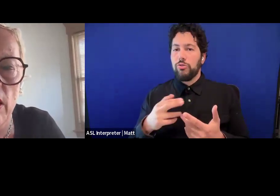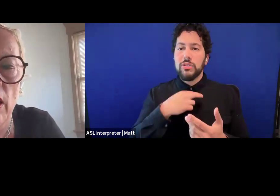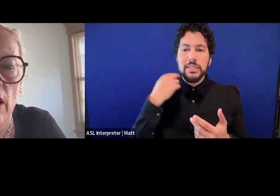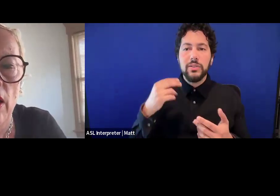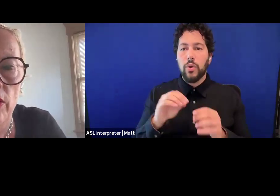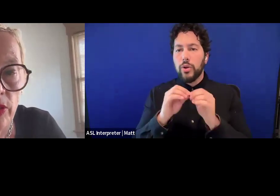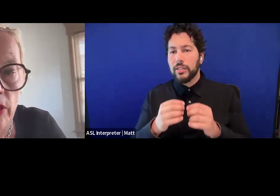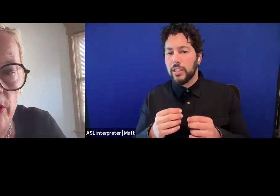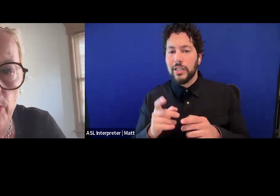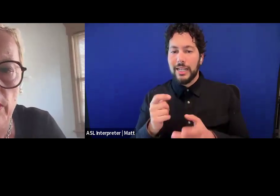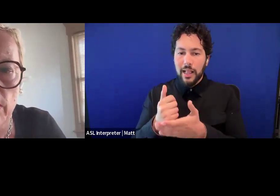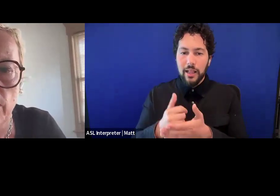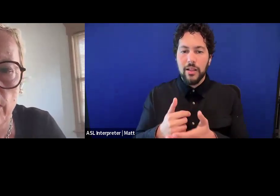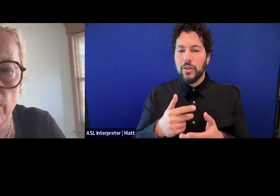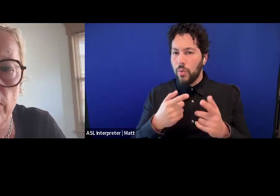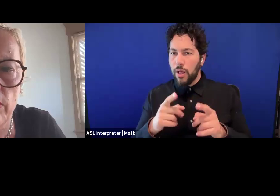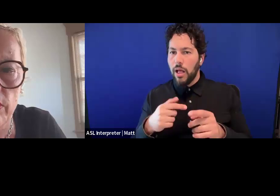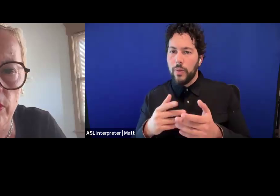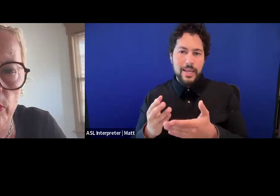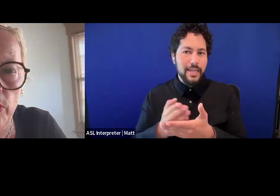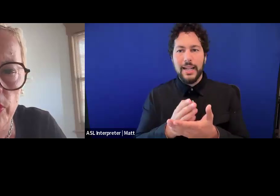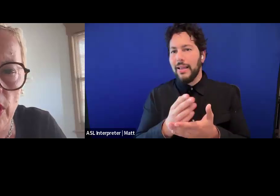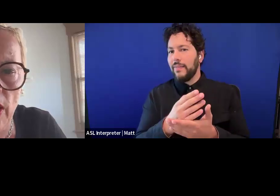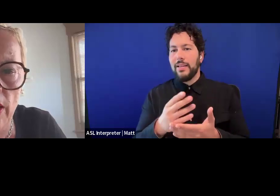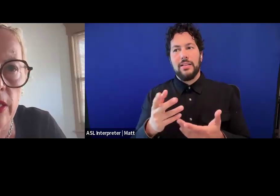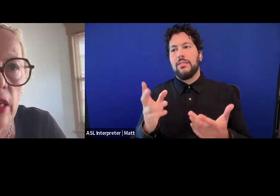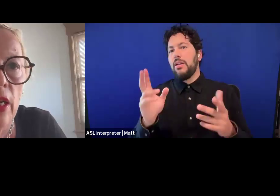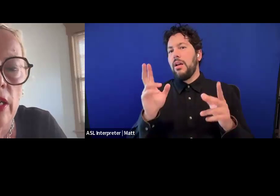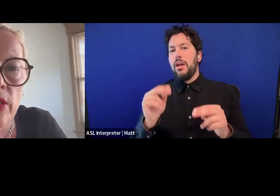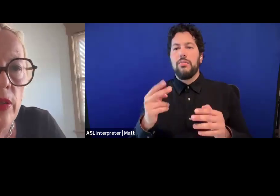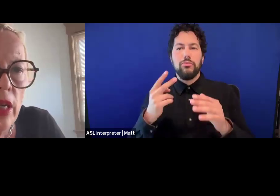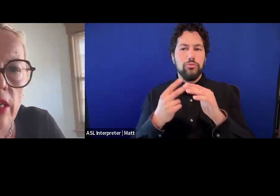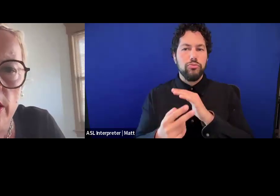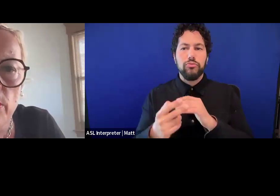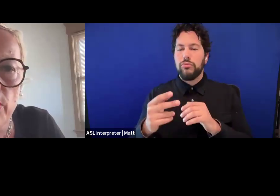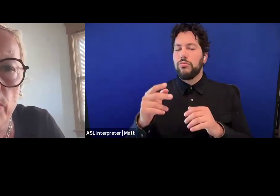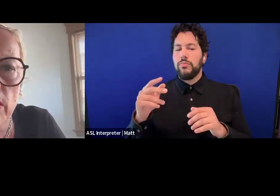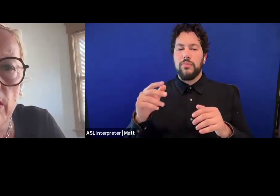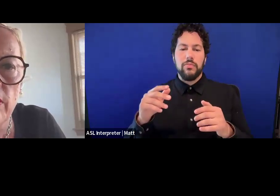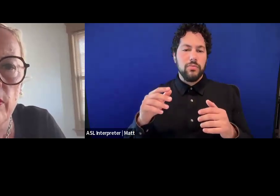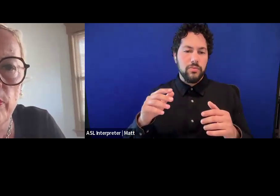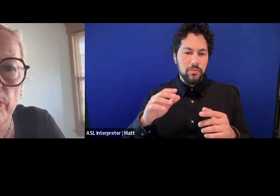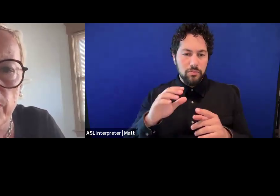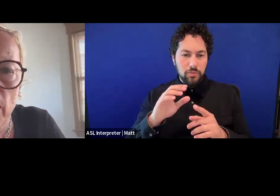uncharted political, cultural, and social waters ahead. So the next image, please.